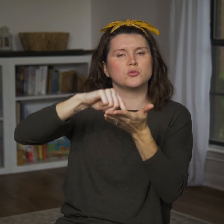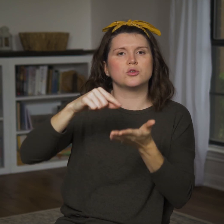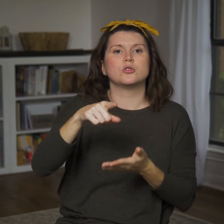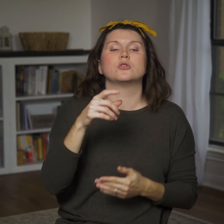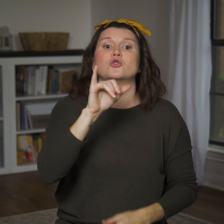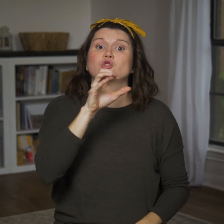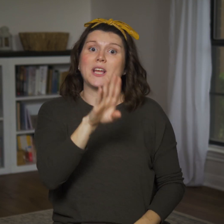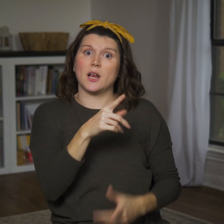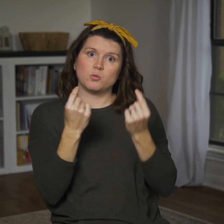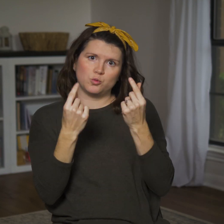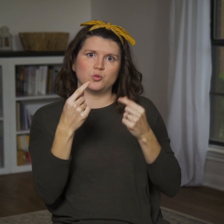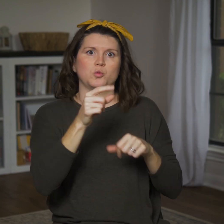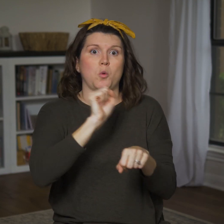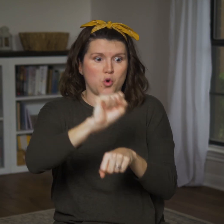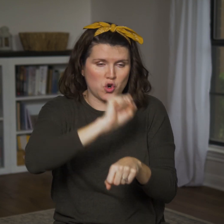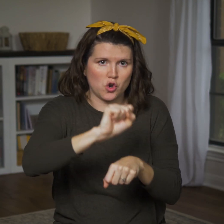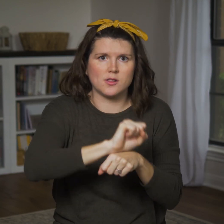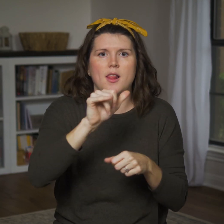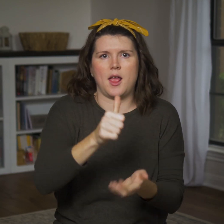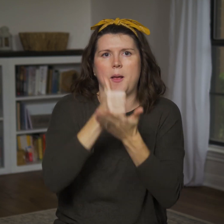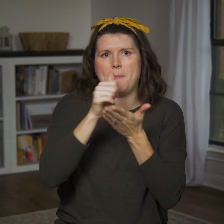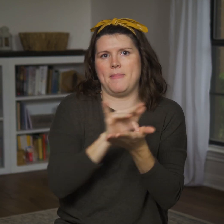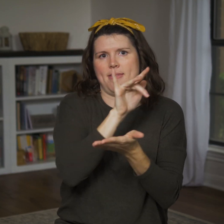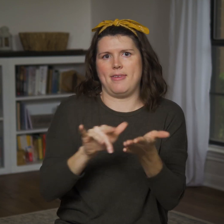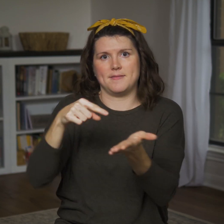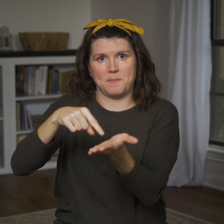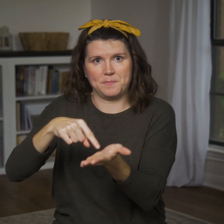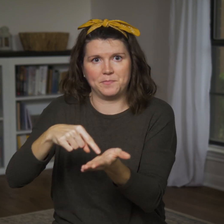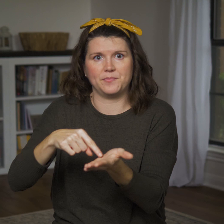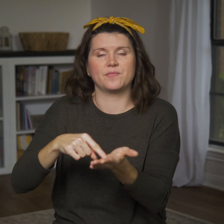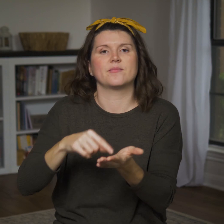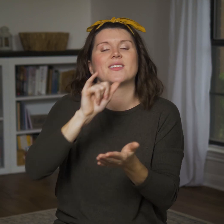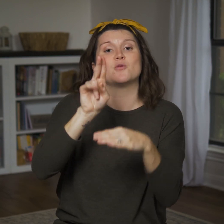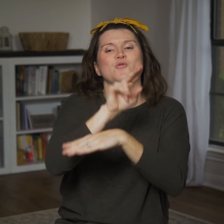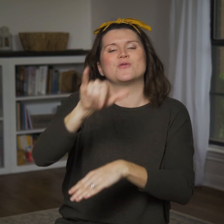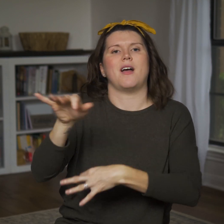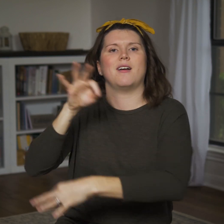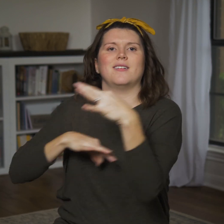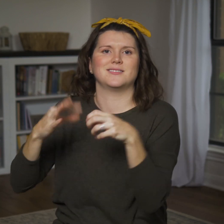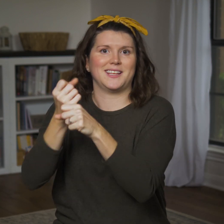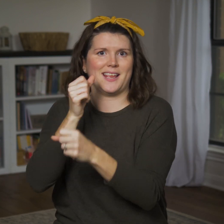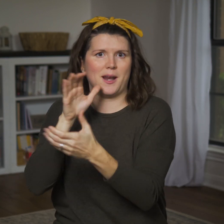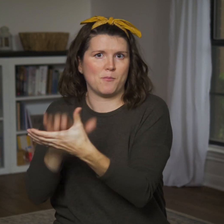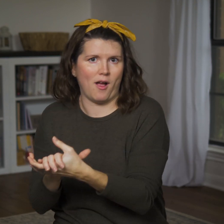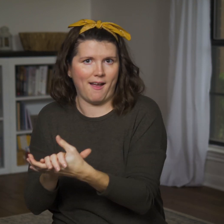working to pay off debt. Jacob worked off the bride price,